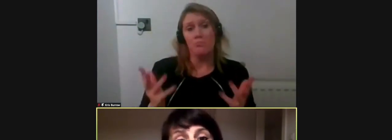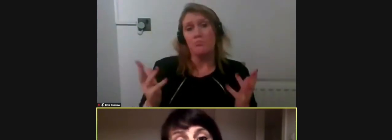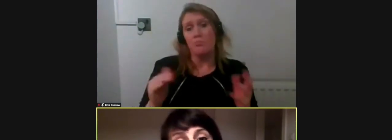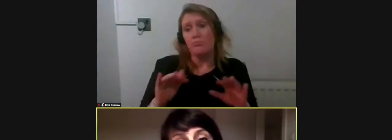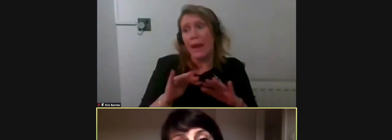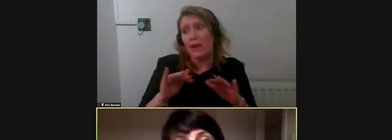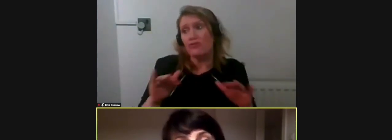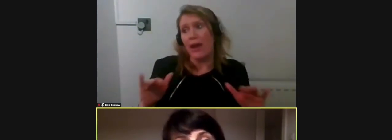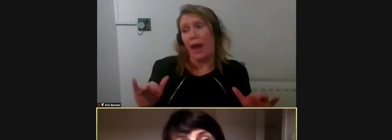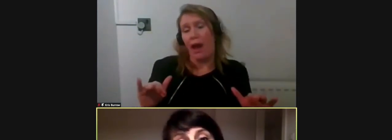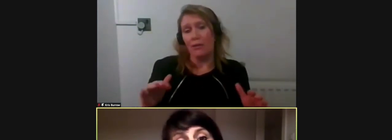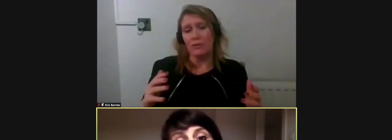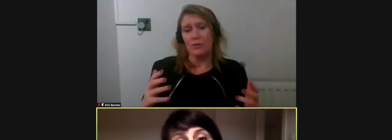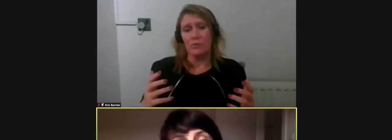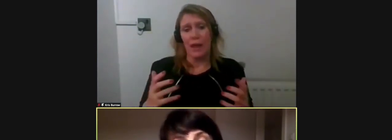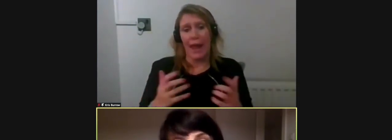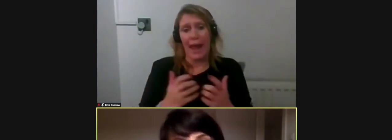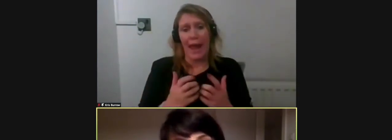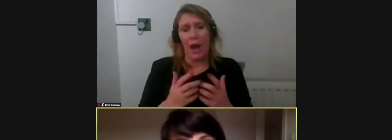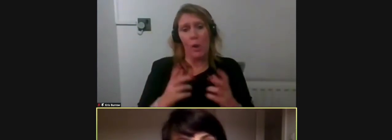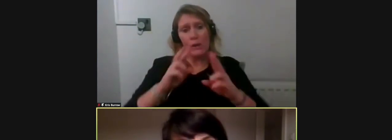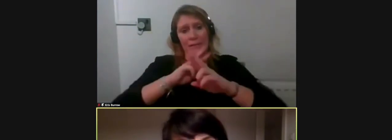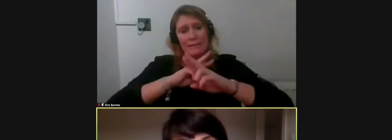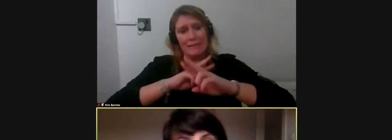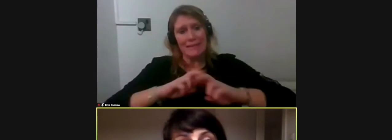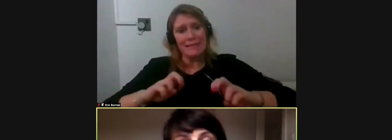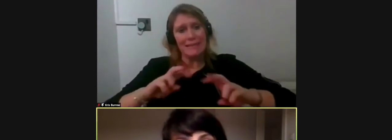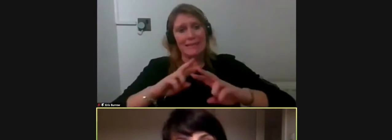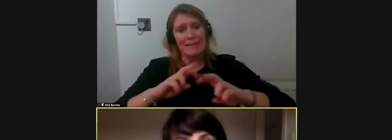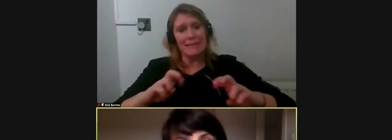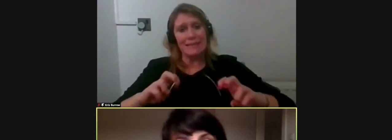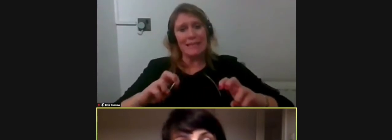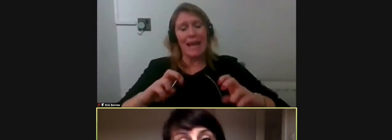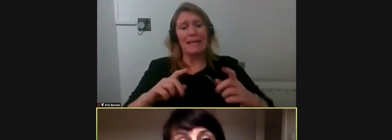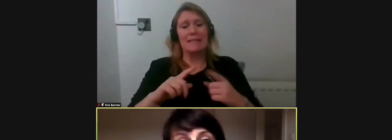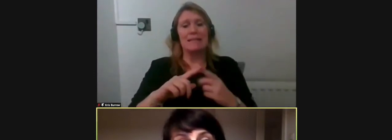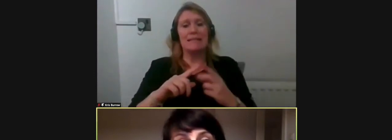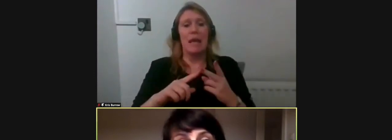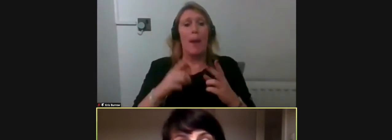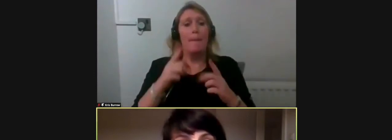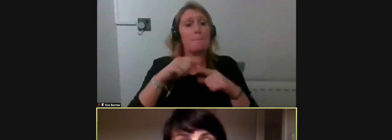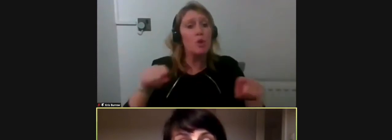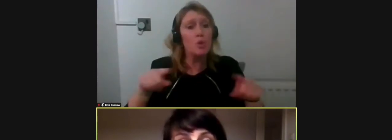in which text and music and Foley and